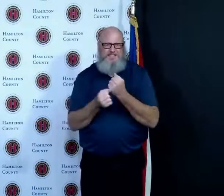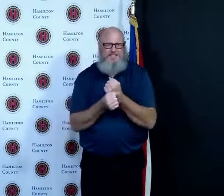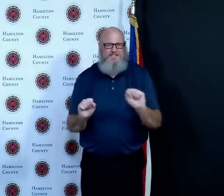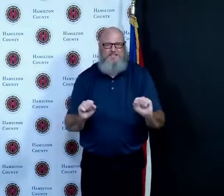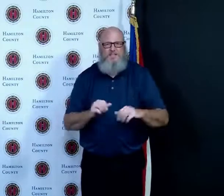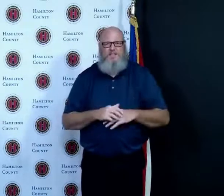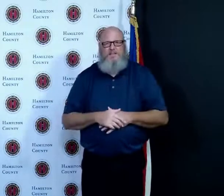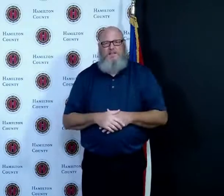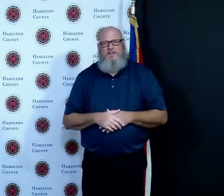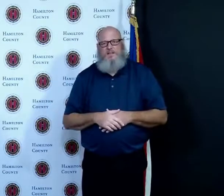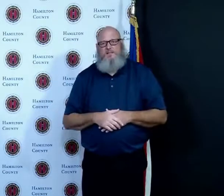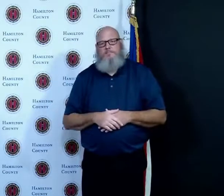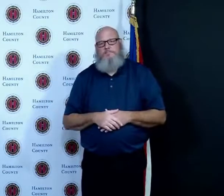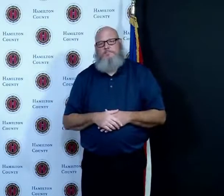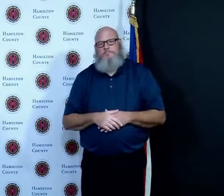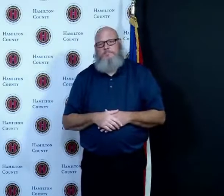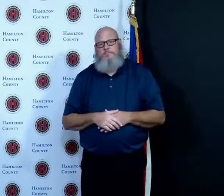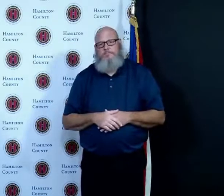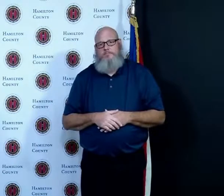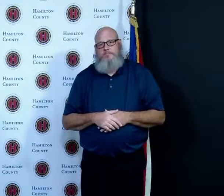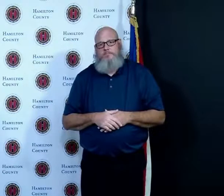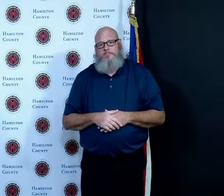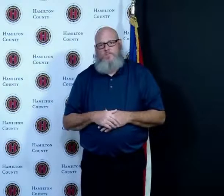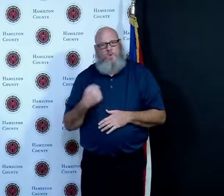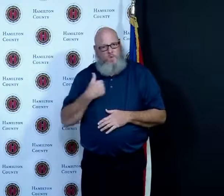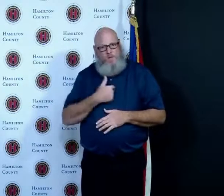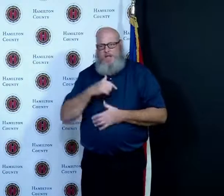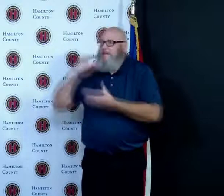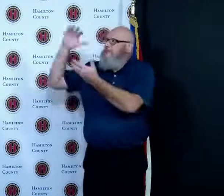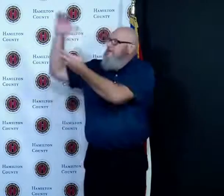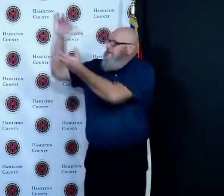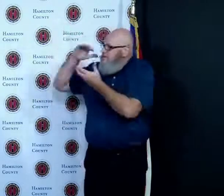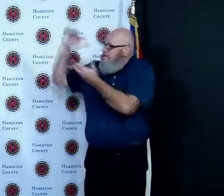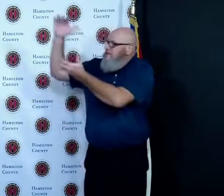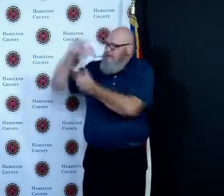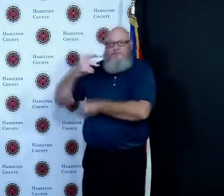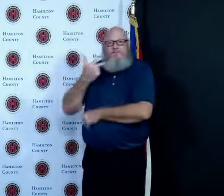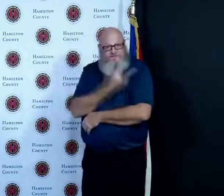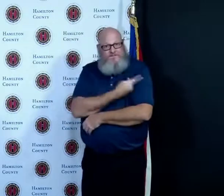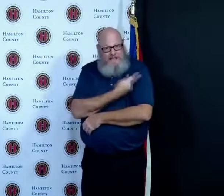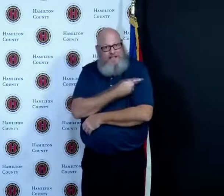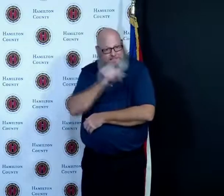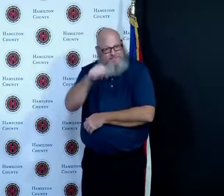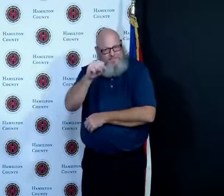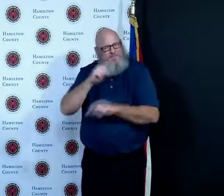supply and we knew it would take a little bit to get distributed to our community Ohio and